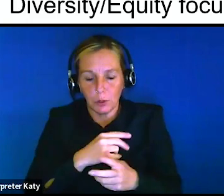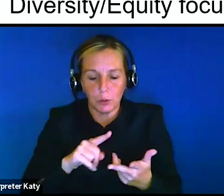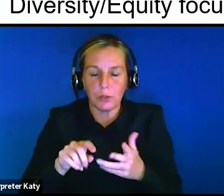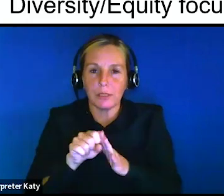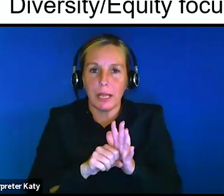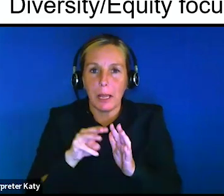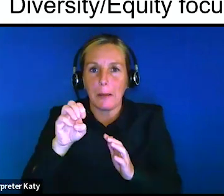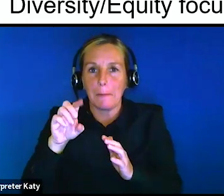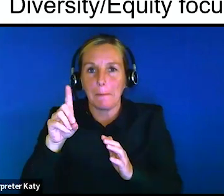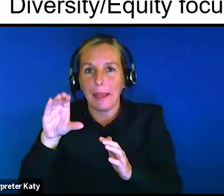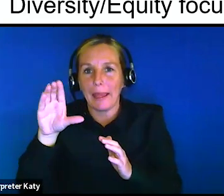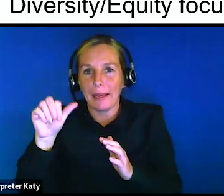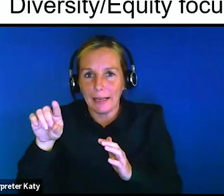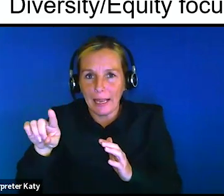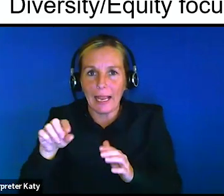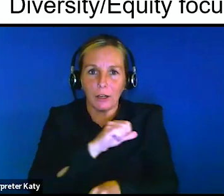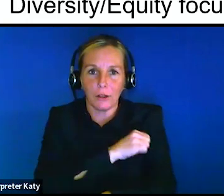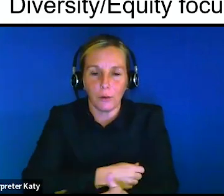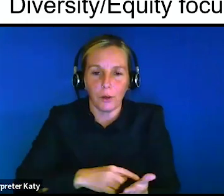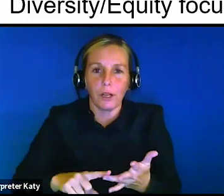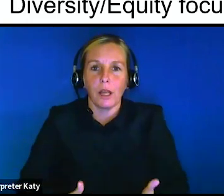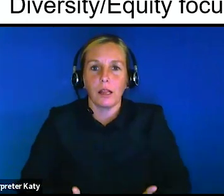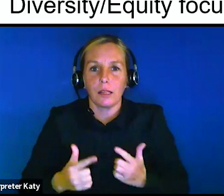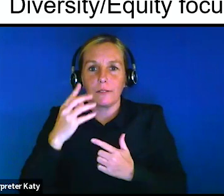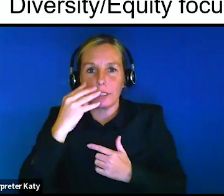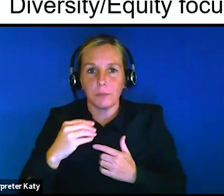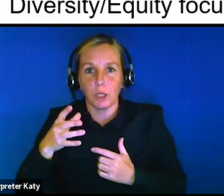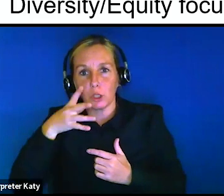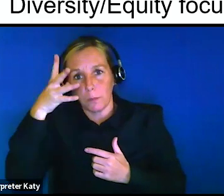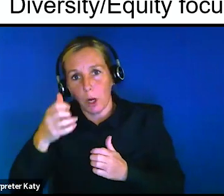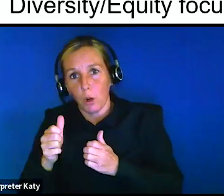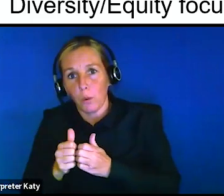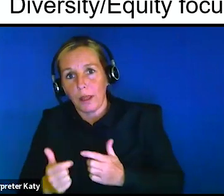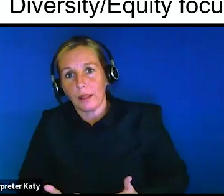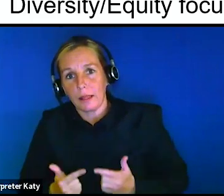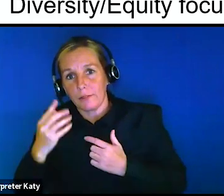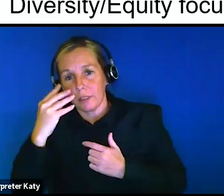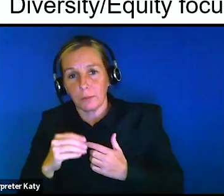a person with lived experience or a parent with lived experience. 988 center leadership,